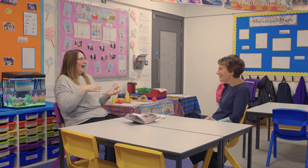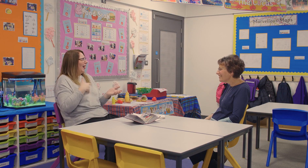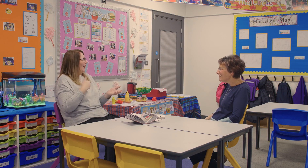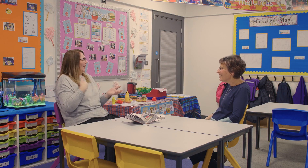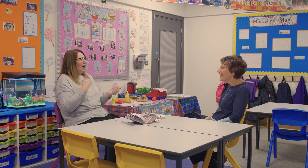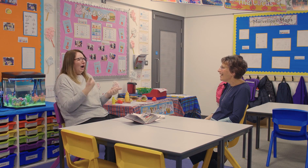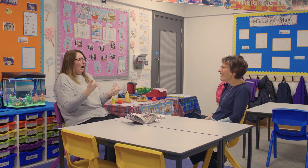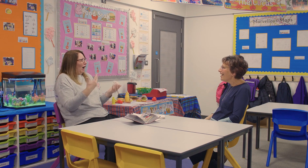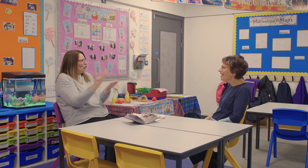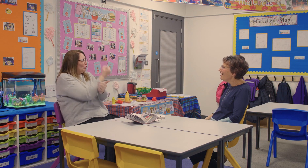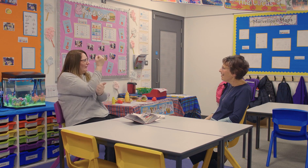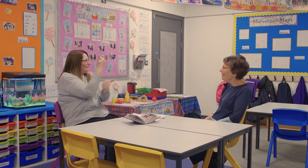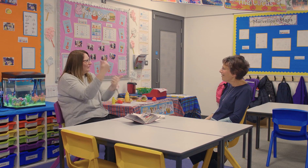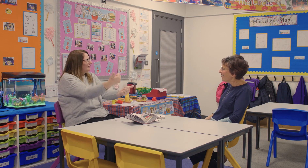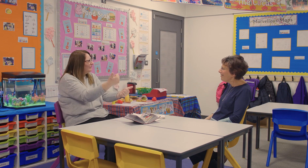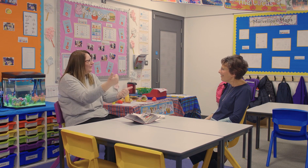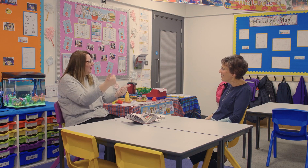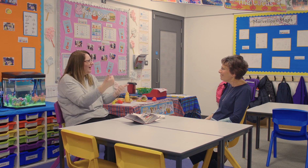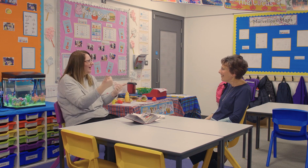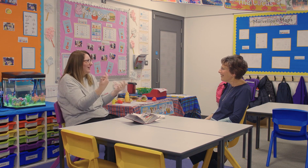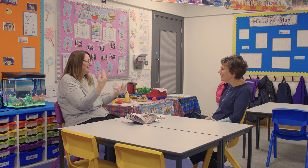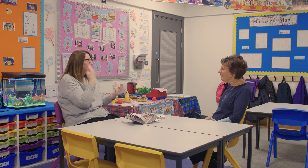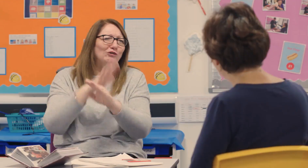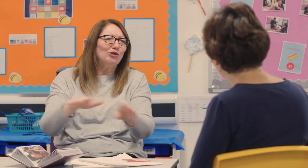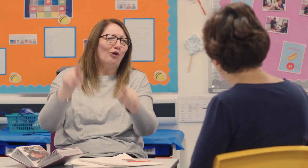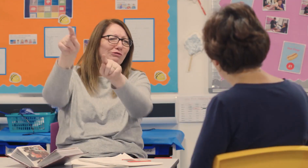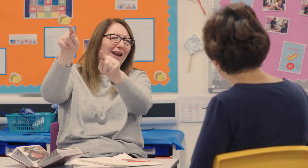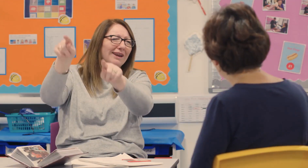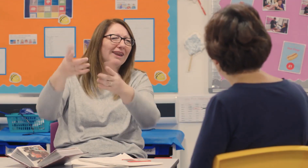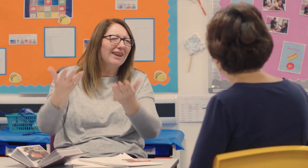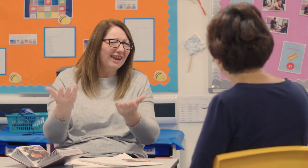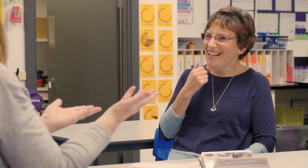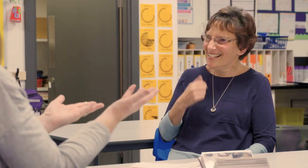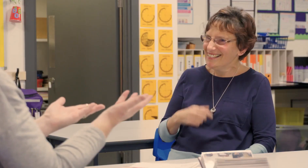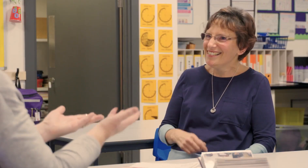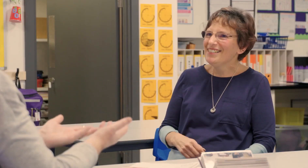I definitely feel that we've achieved something for Deaf children out there. And now I'm back!